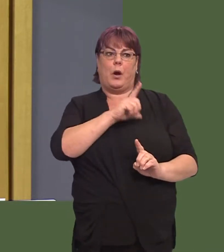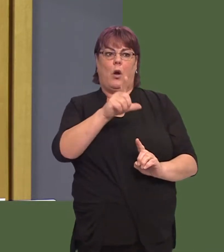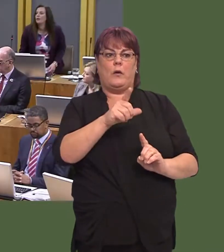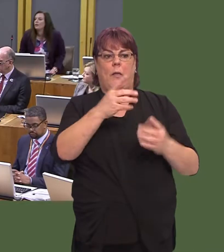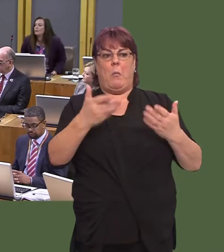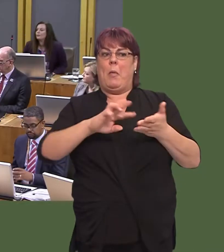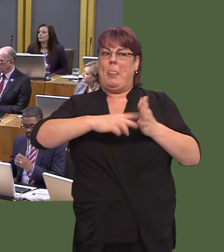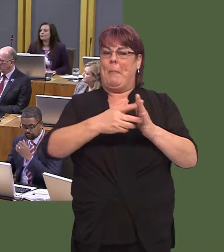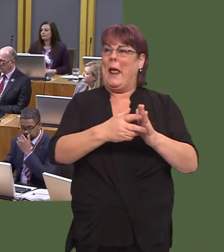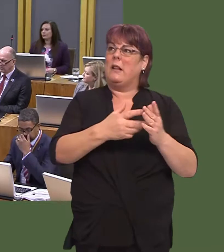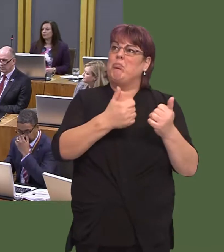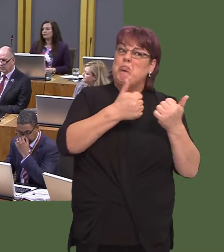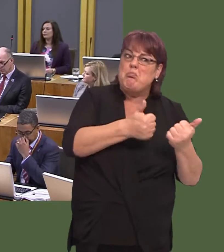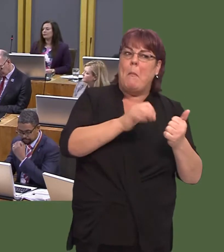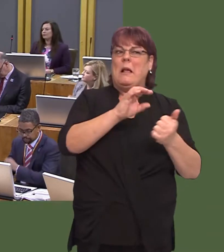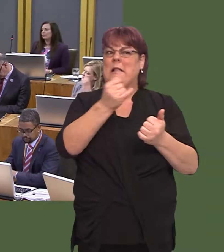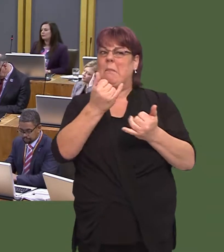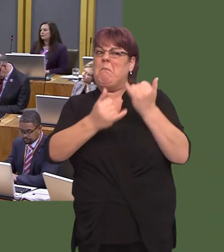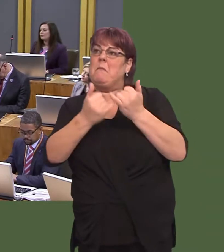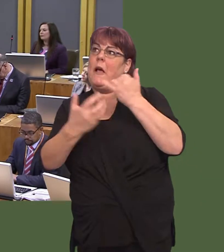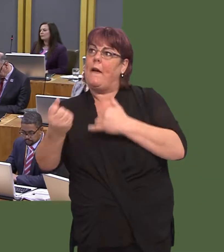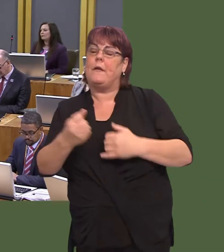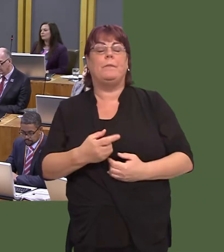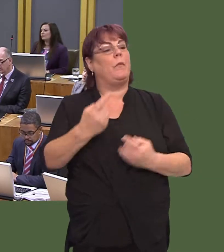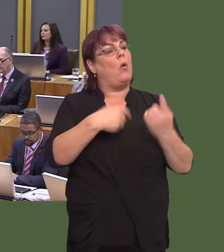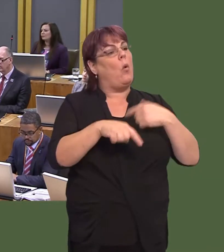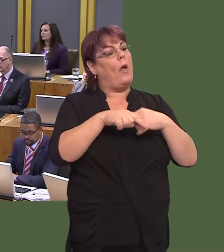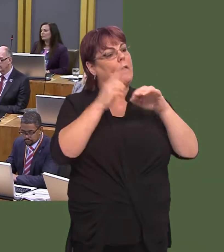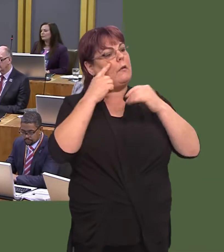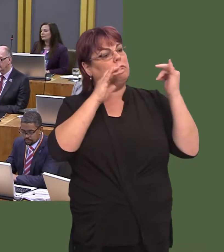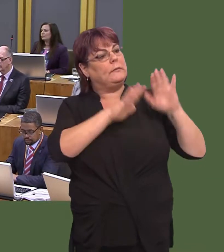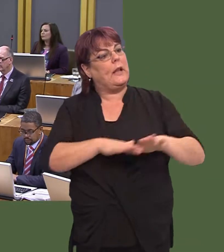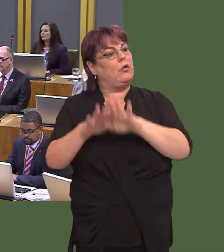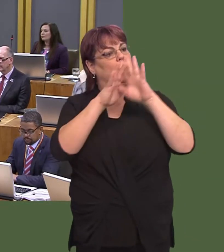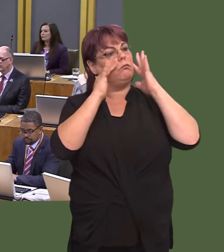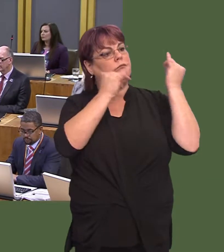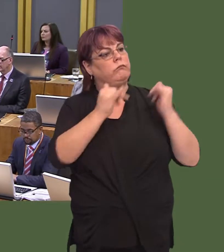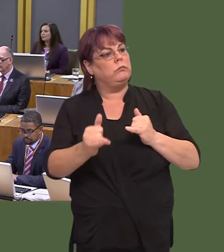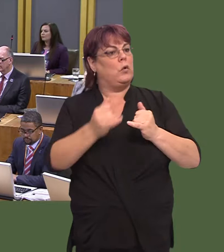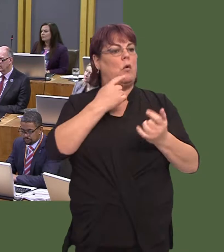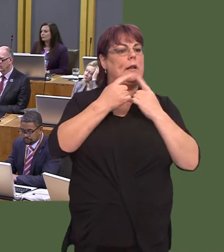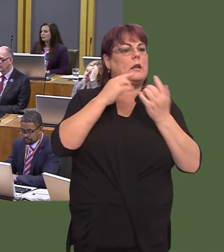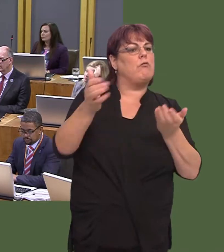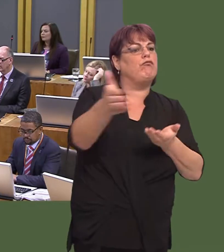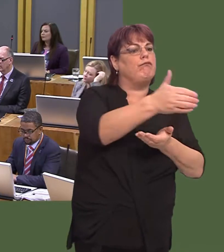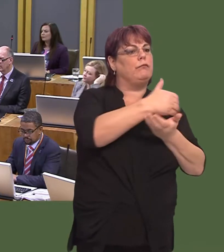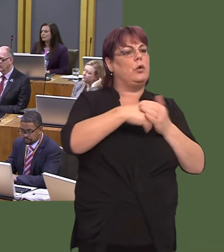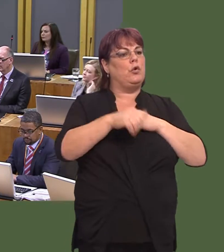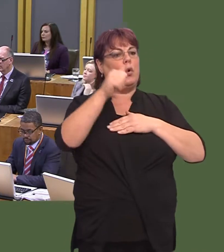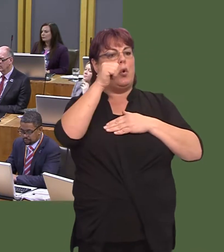Carwyn Jones: The Welsh housing condition survey is now under way. That will provide important data to help to inform delivery of ëProsperity for Allí.